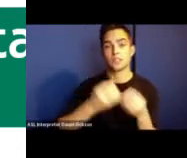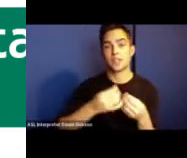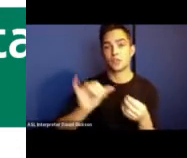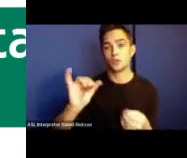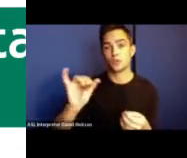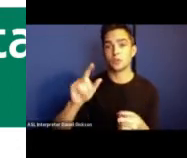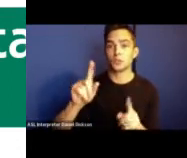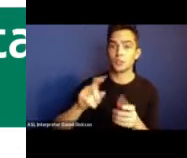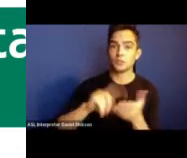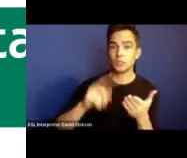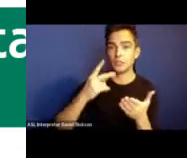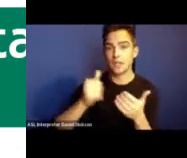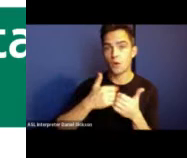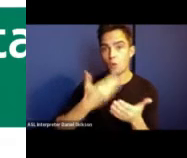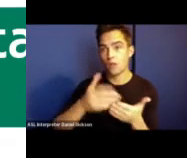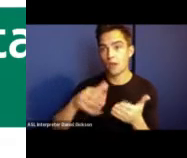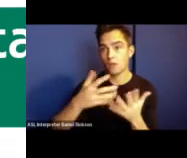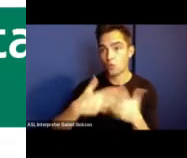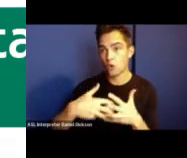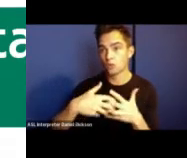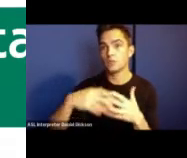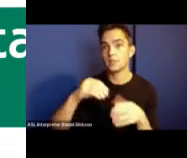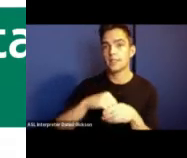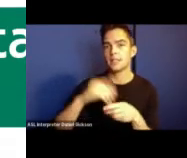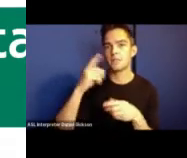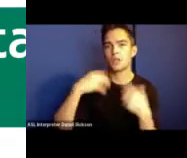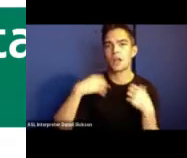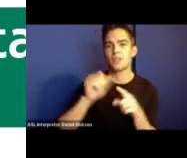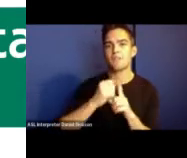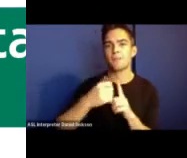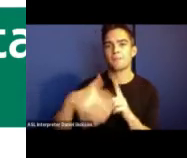see how well it would work in a mental health setting. And it